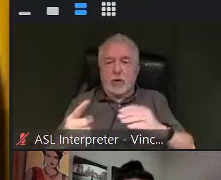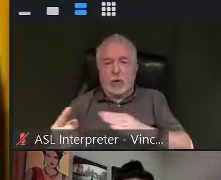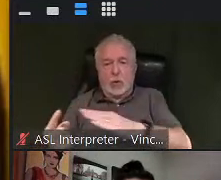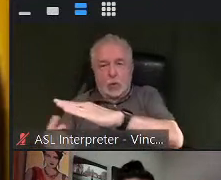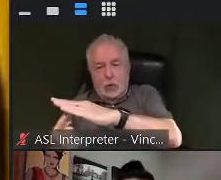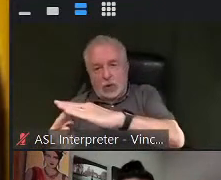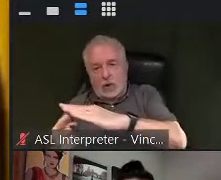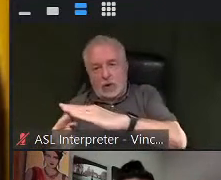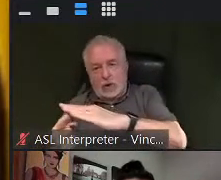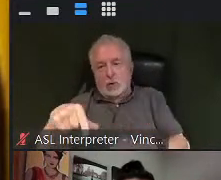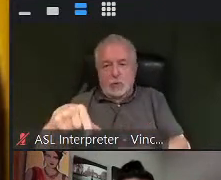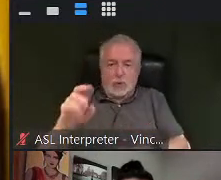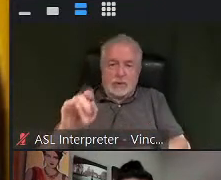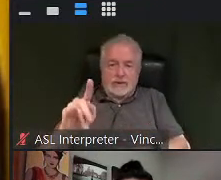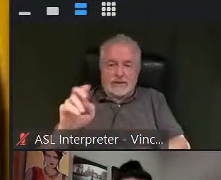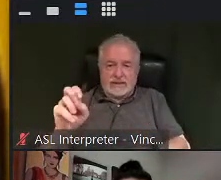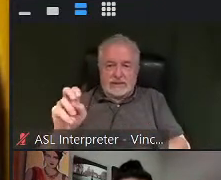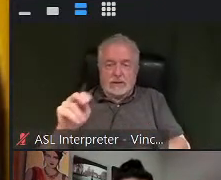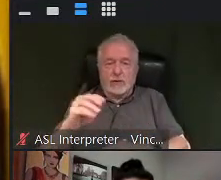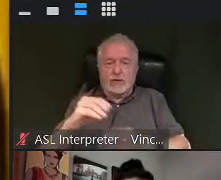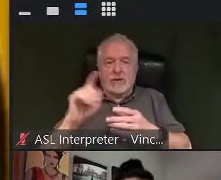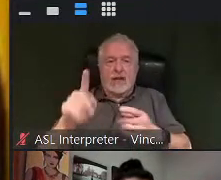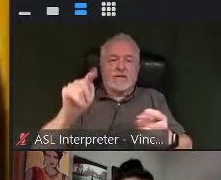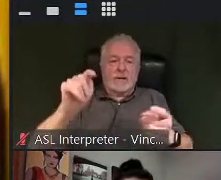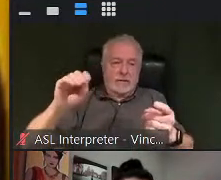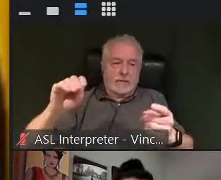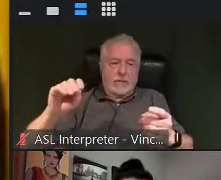That means that in that case, the student has to.